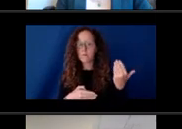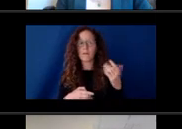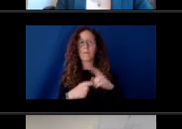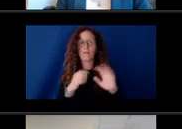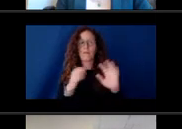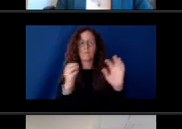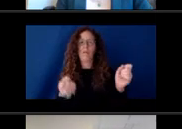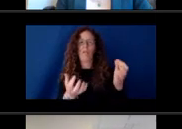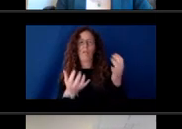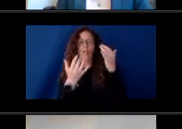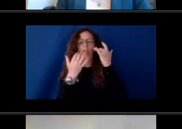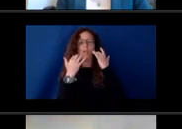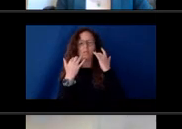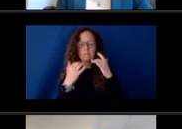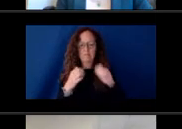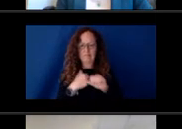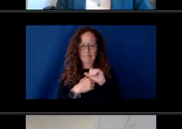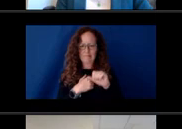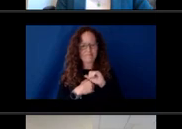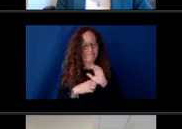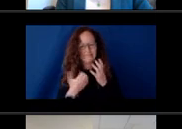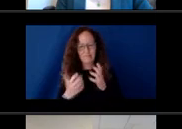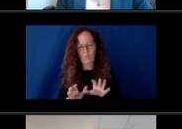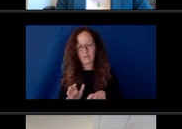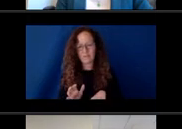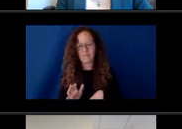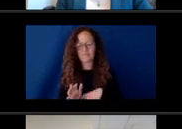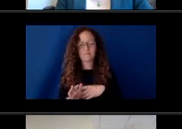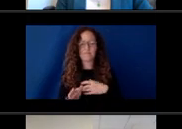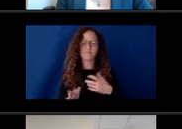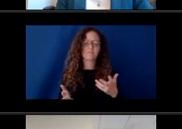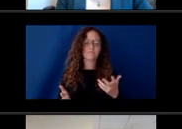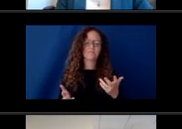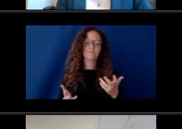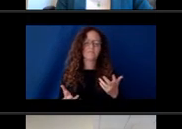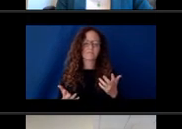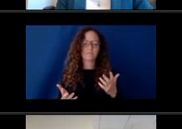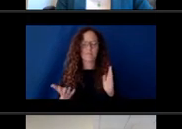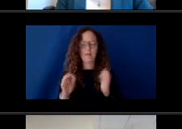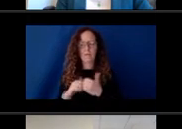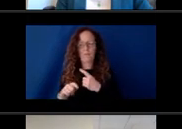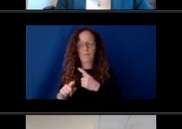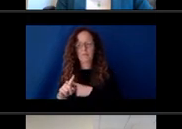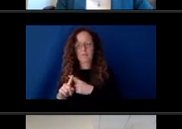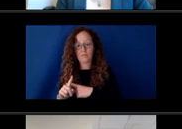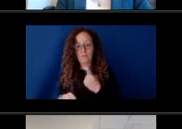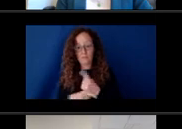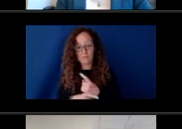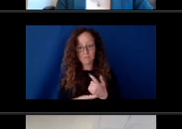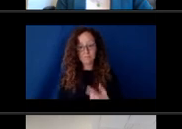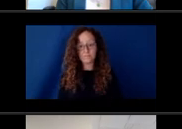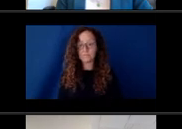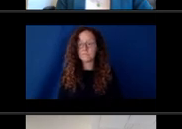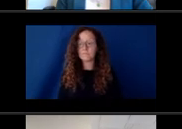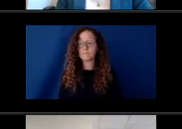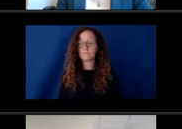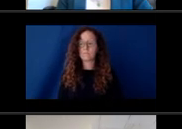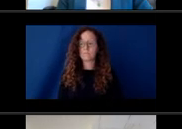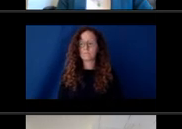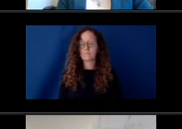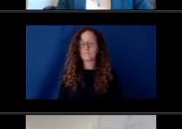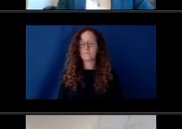actually just as hazardous if not more hazardous than the temperatures were outside during the day.